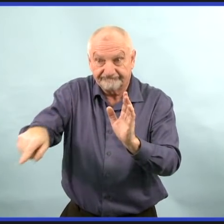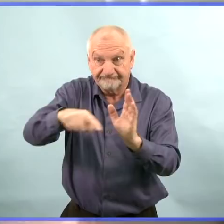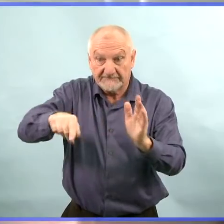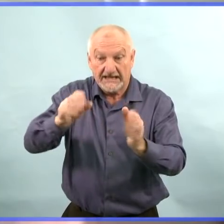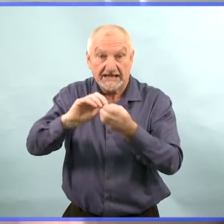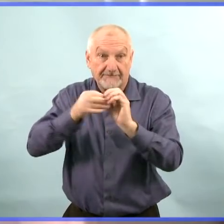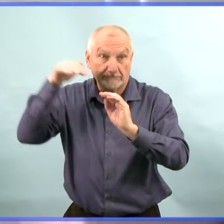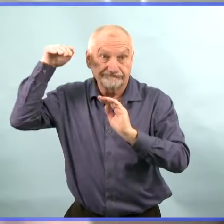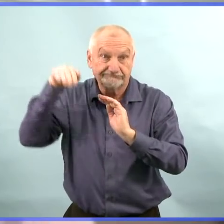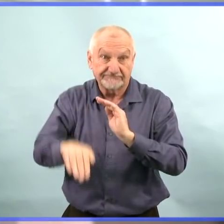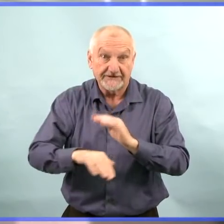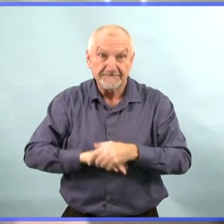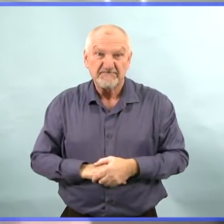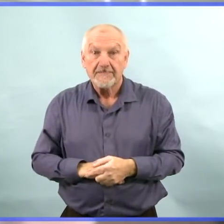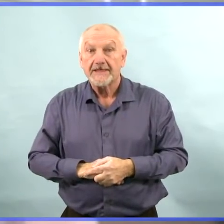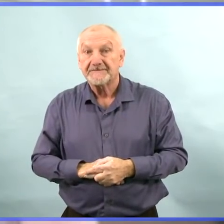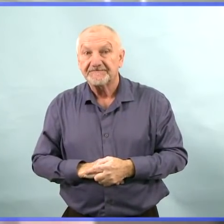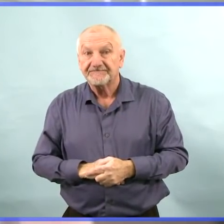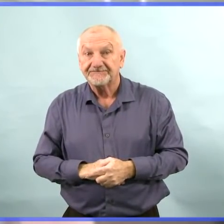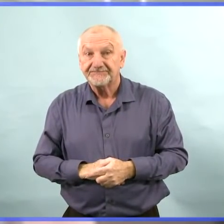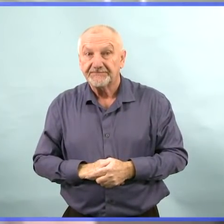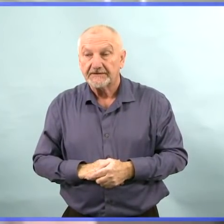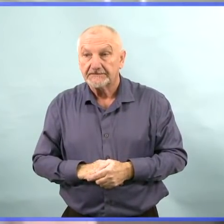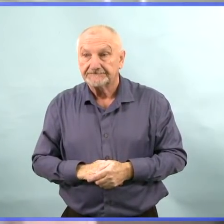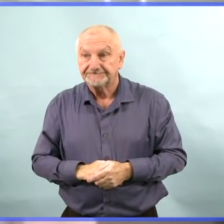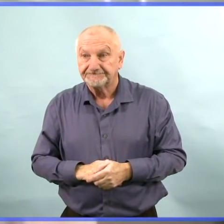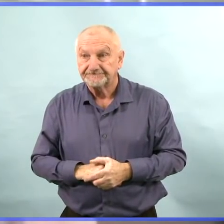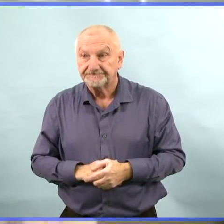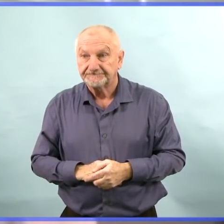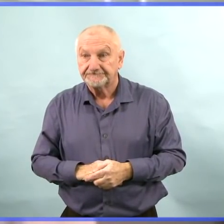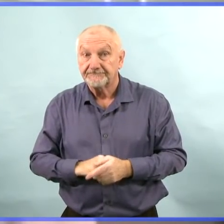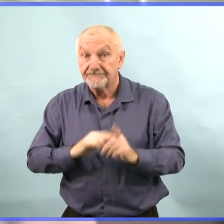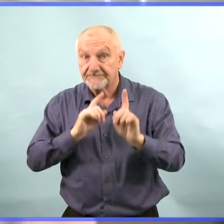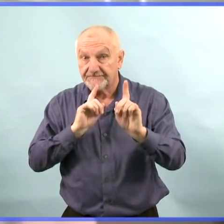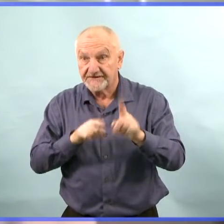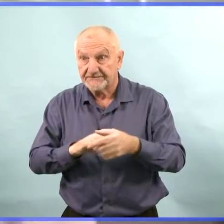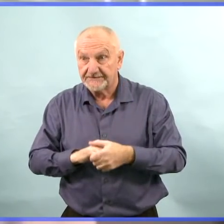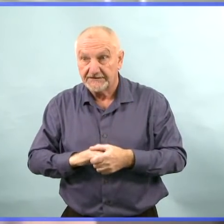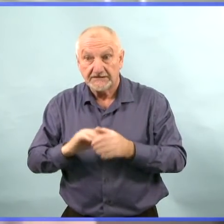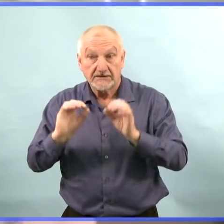so we don't have any specific new measures that we're planning on implementing at this